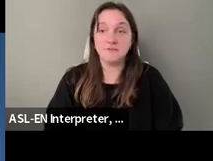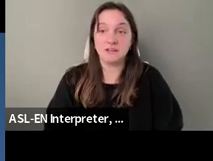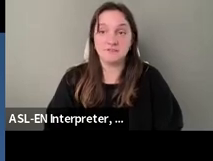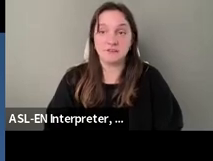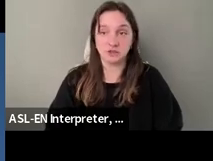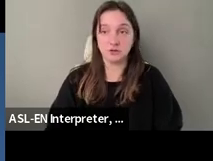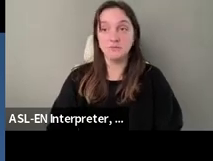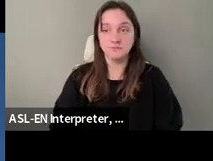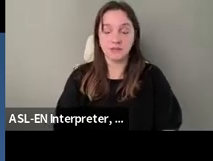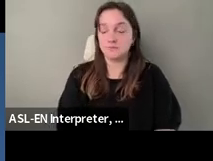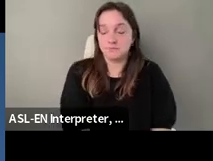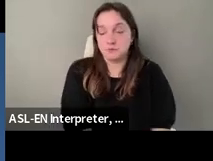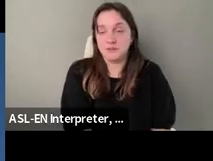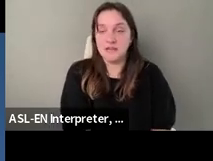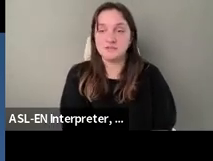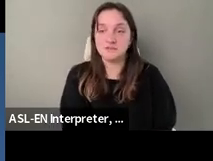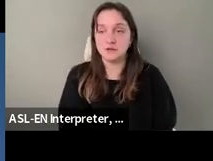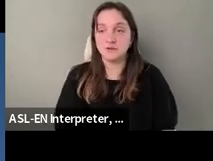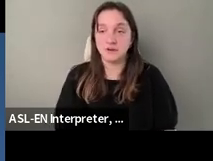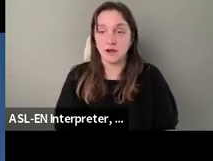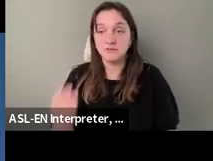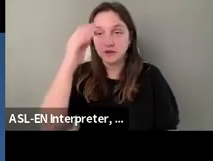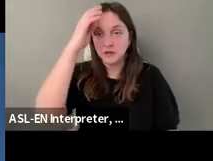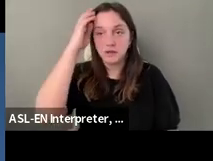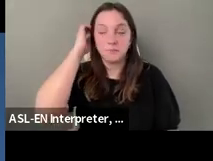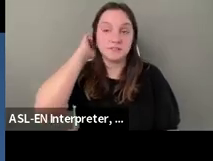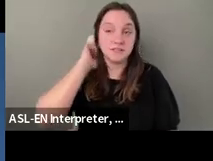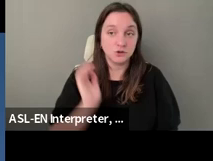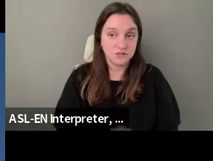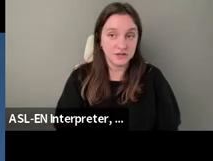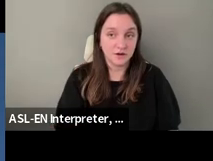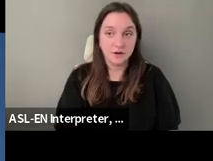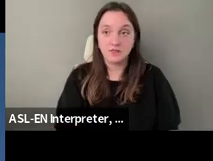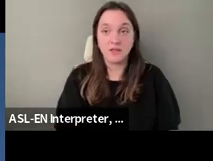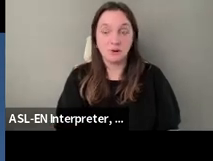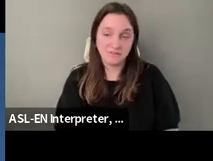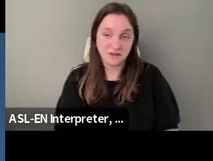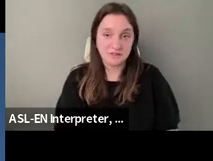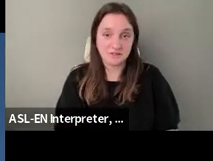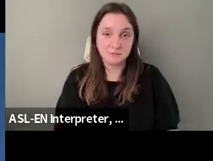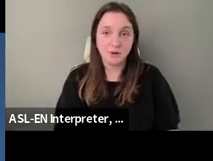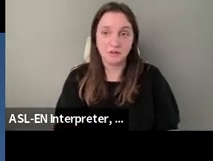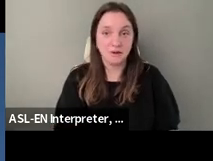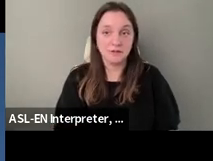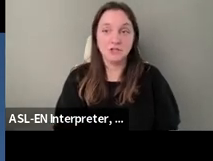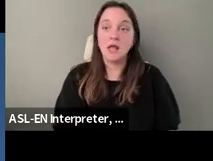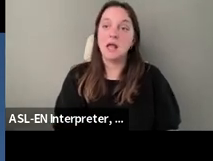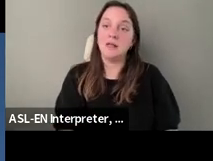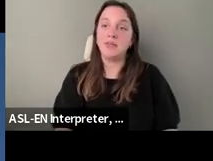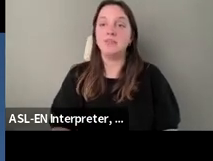of zero to 5, because they don't hear, they don't have access to spoken language, and then they don't have access to sign